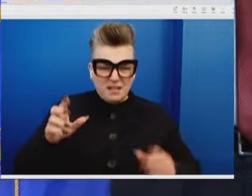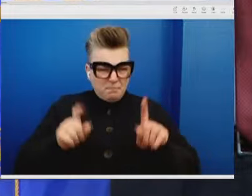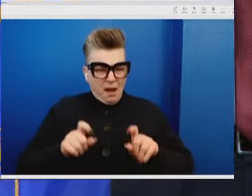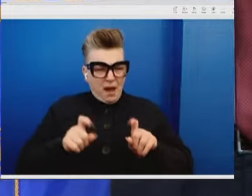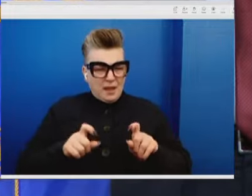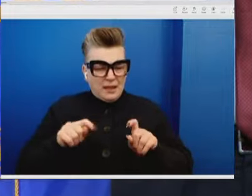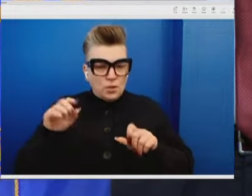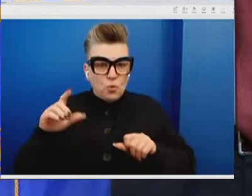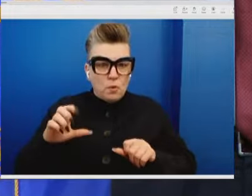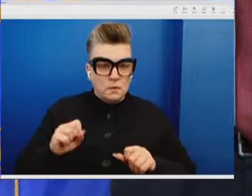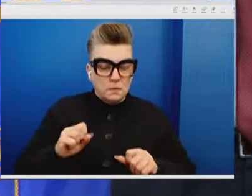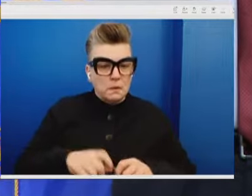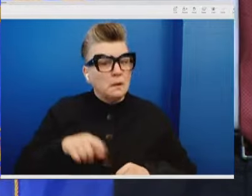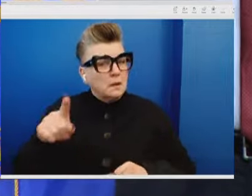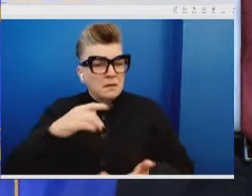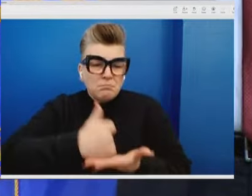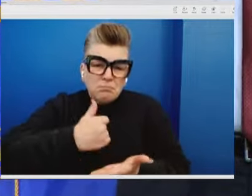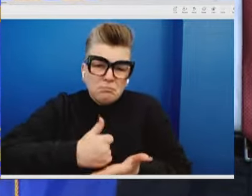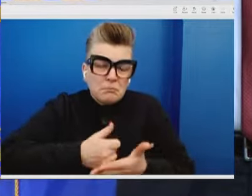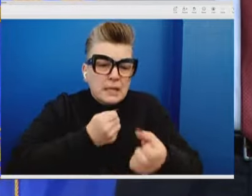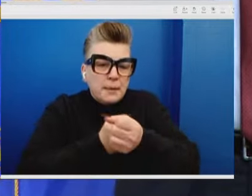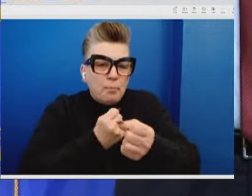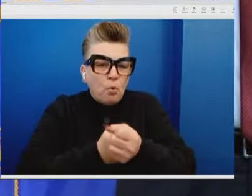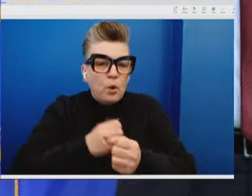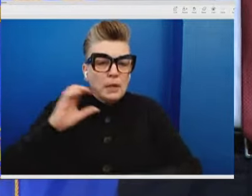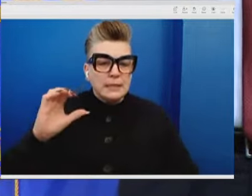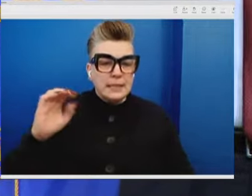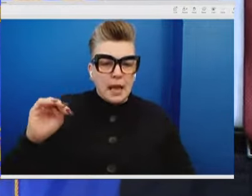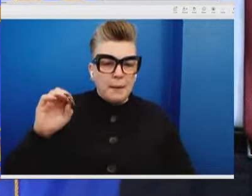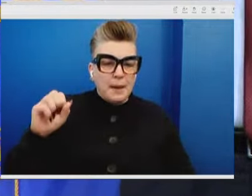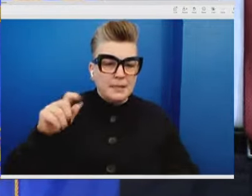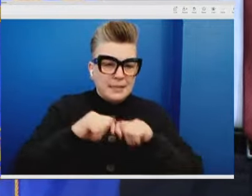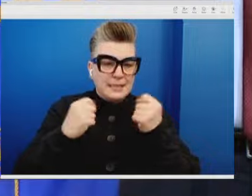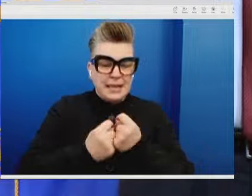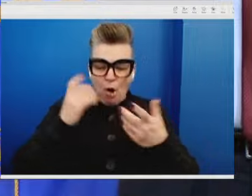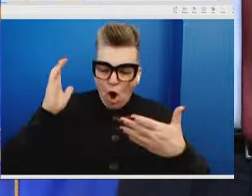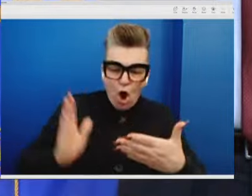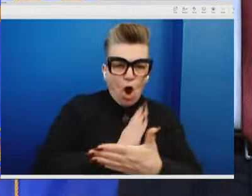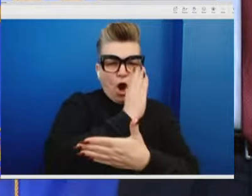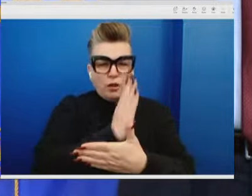supporting the CMS team across the board, but she actually is leading the tech transformation of